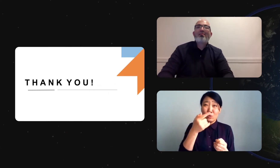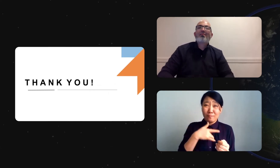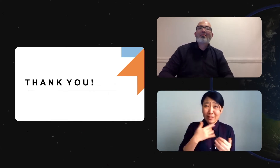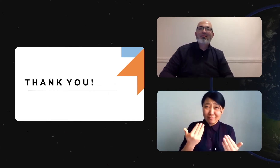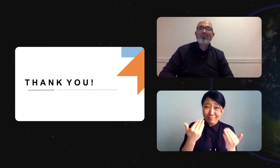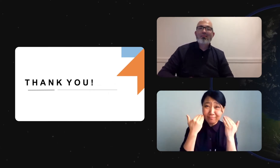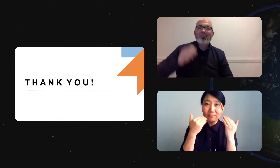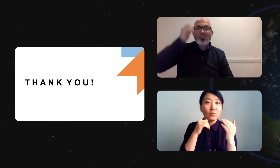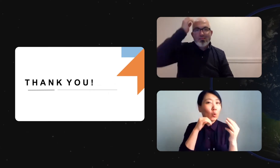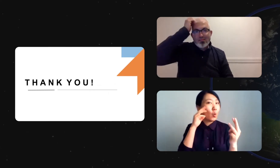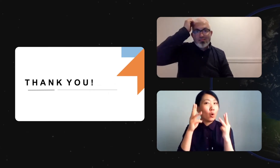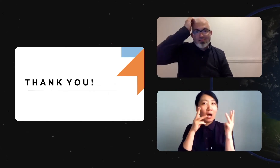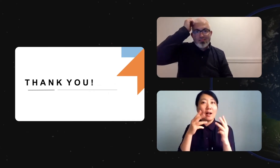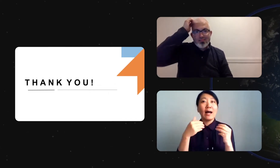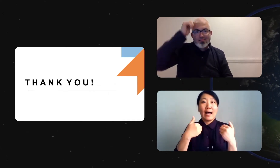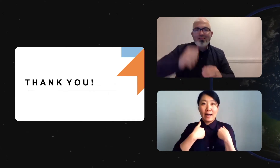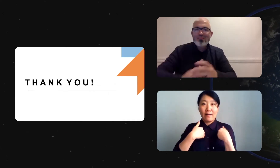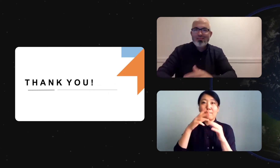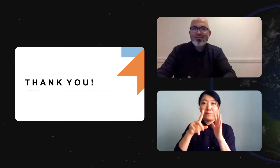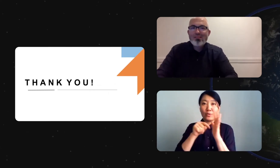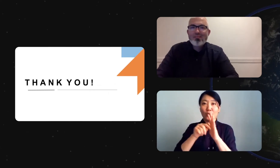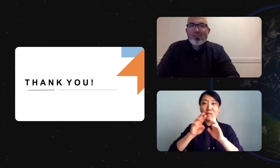If it seems overwhelming, don't worry.